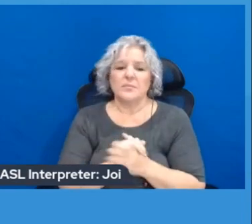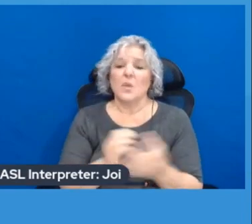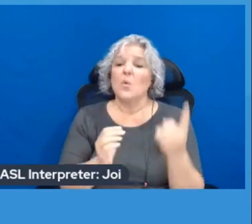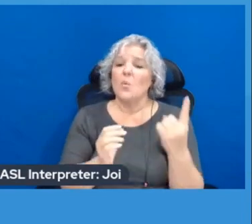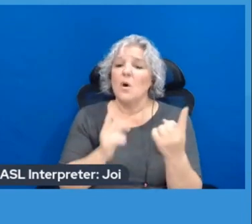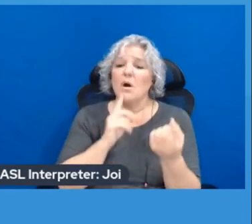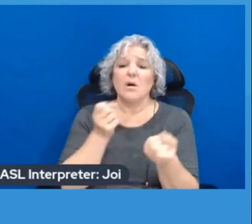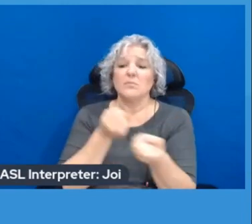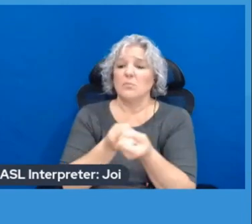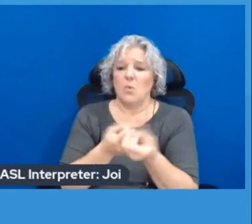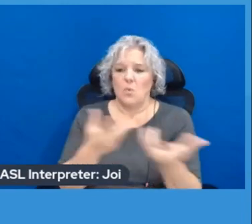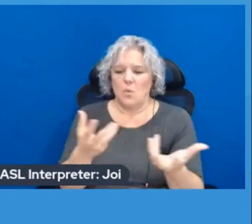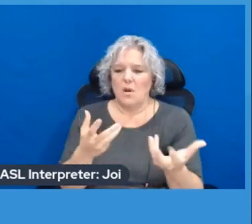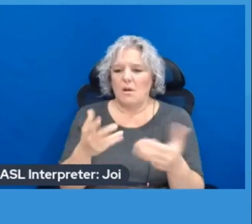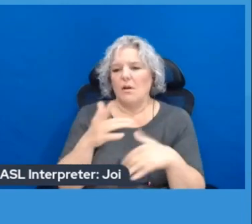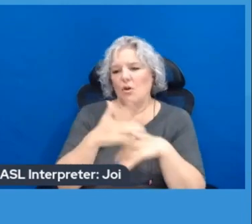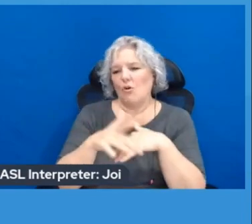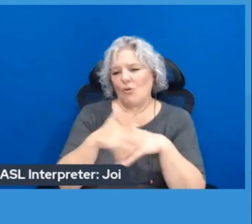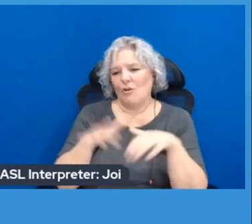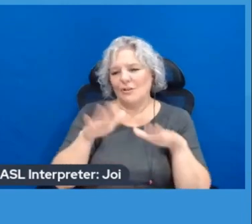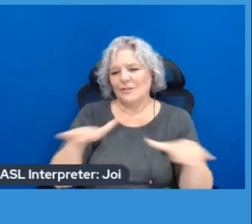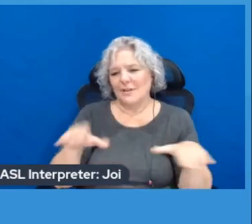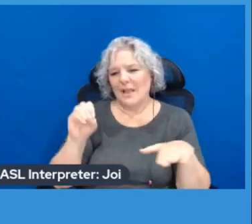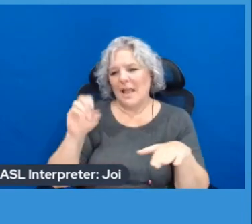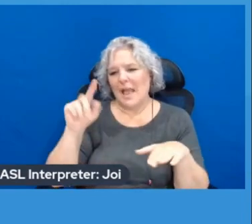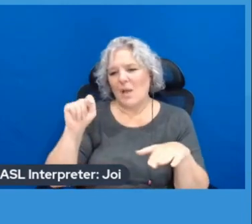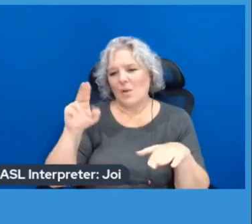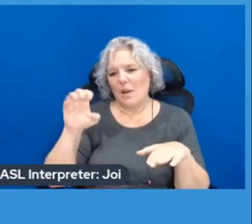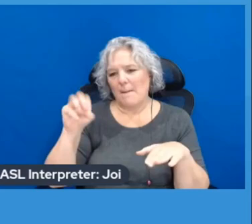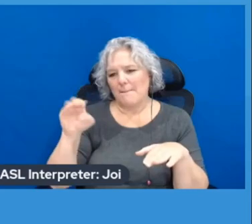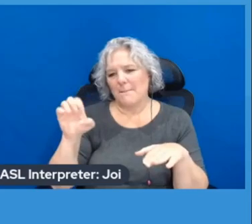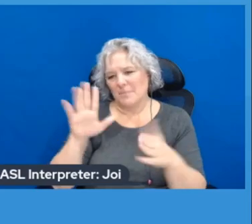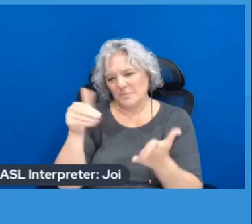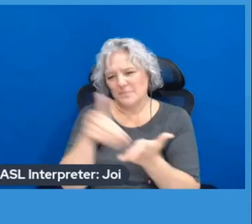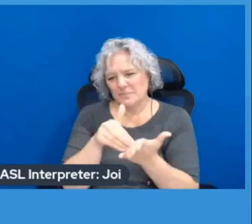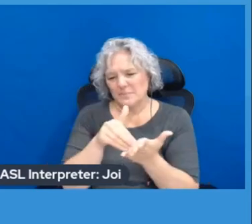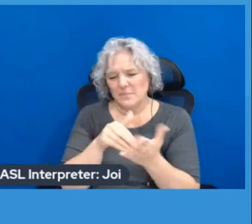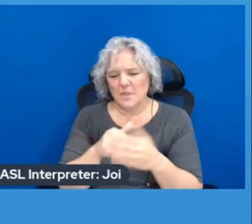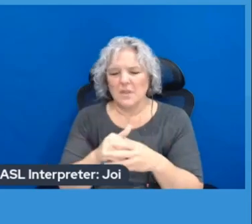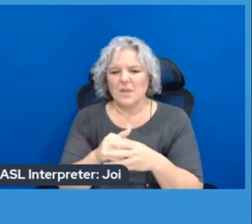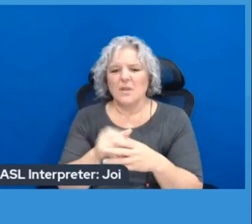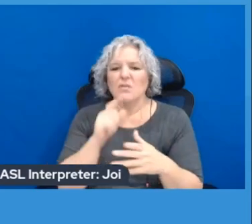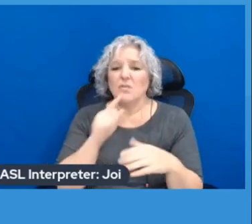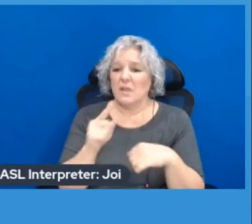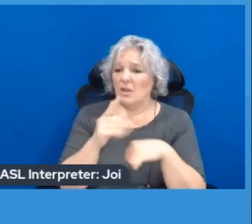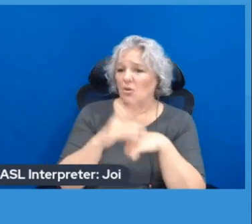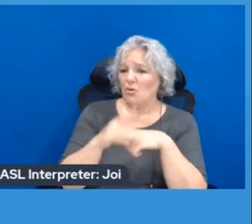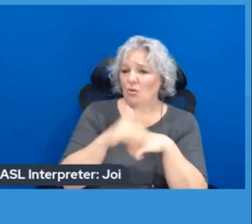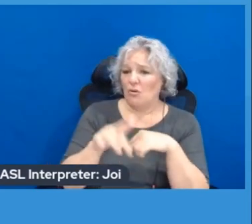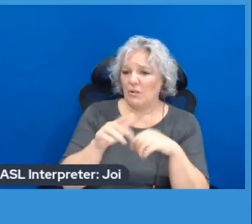was her work with the Early Childhood Outcome Center and the development of early childhood and family outcomes